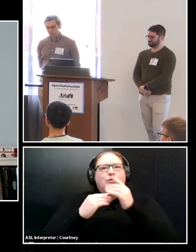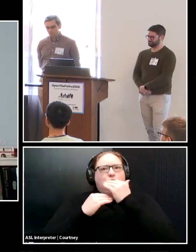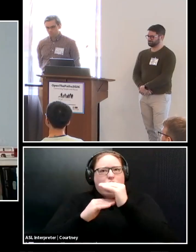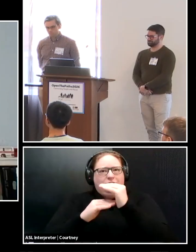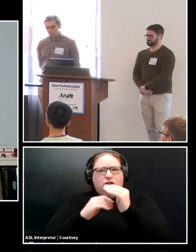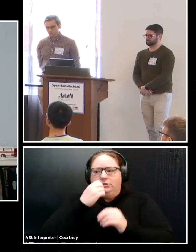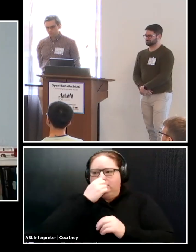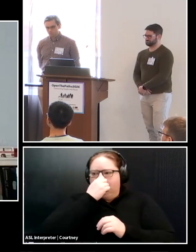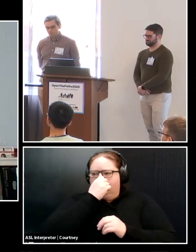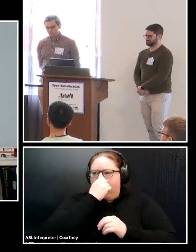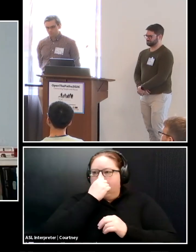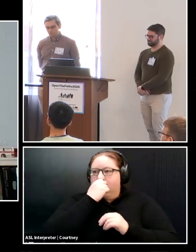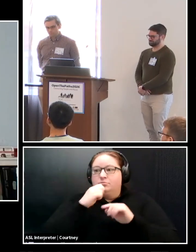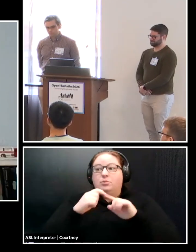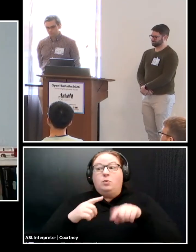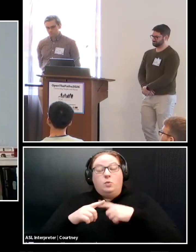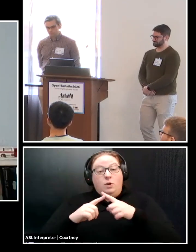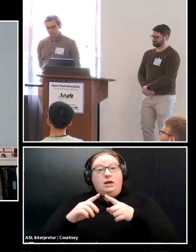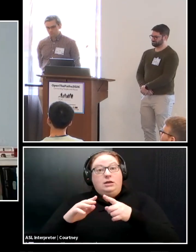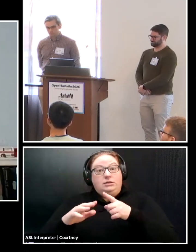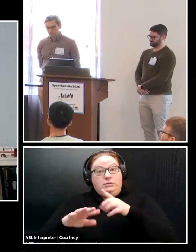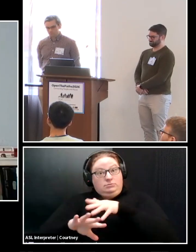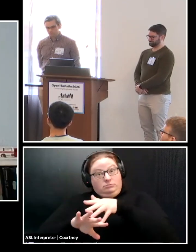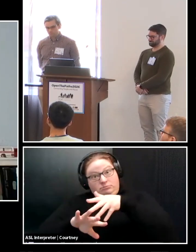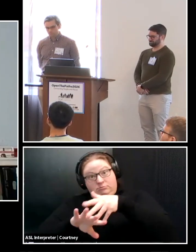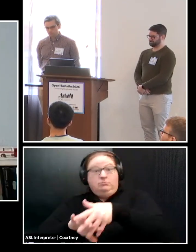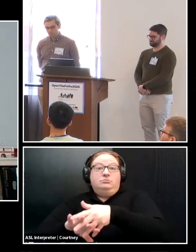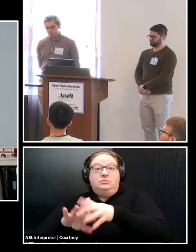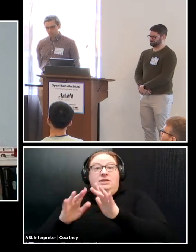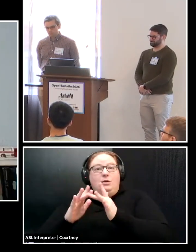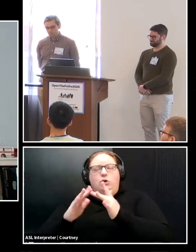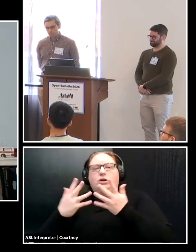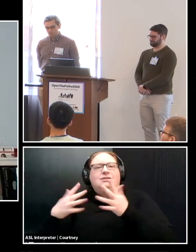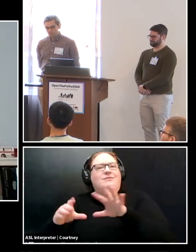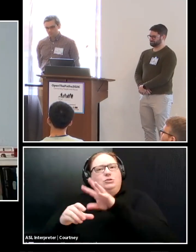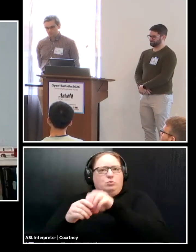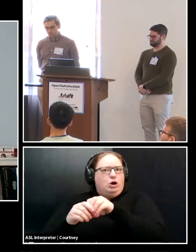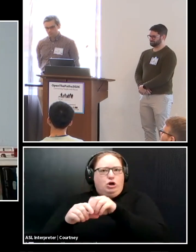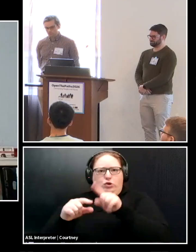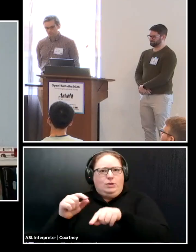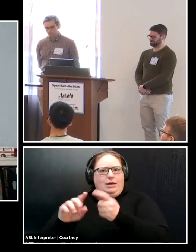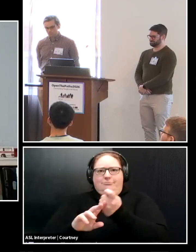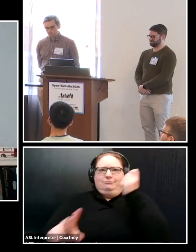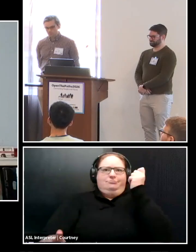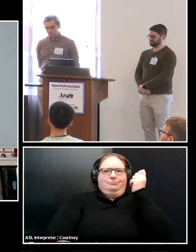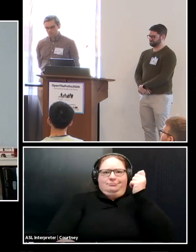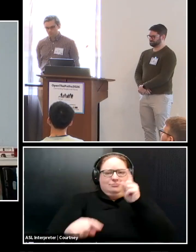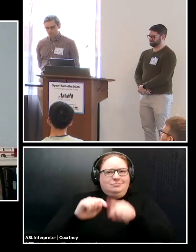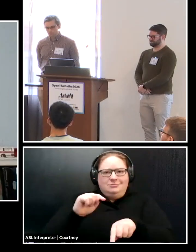bake it into the network it is then baked into the network. Um that said the process of rebuilding a